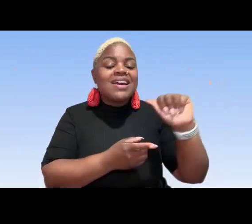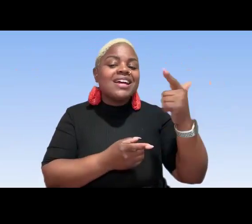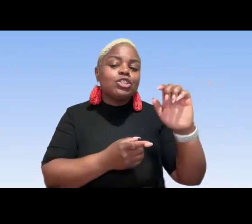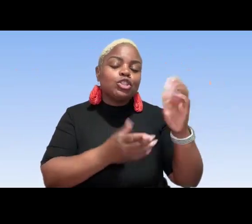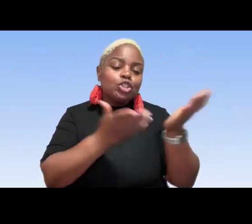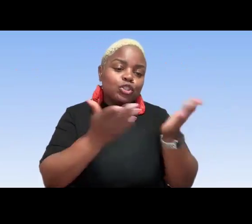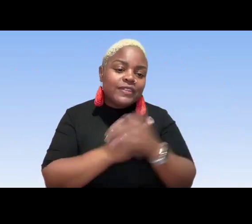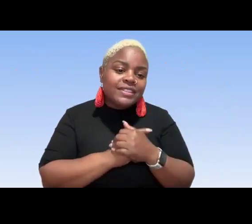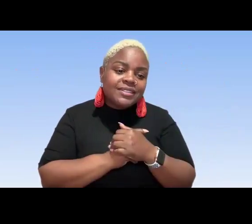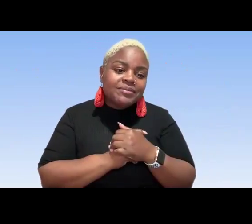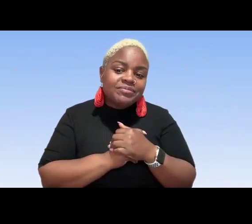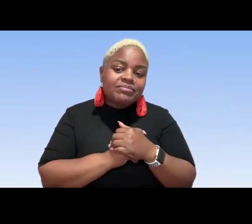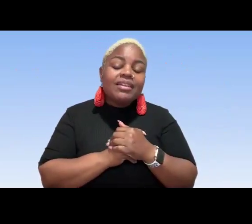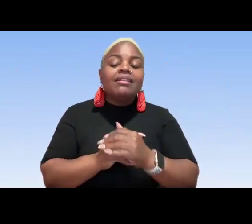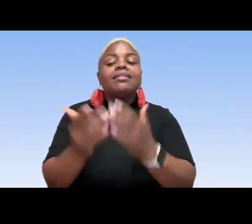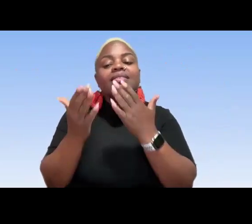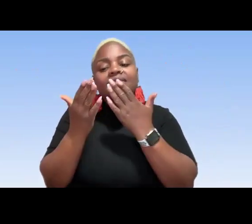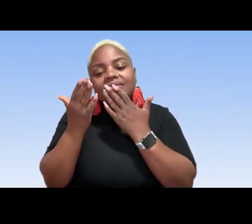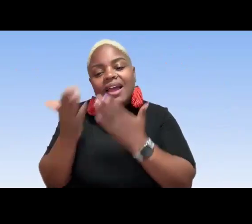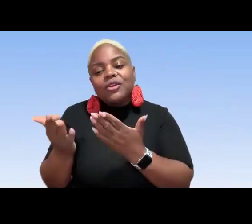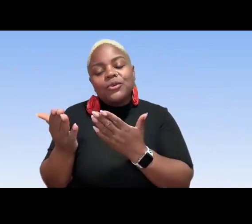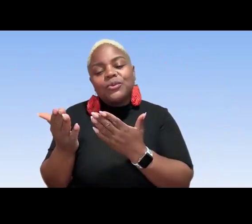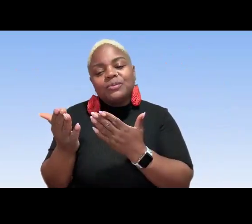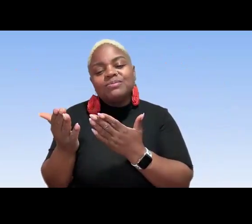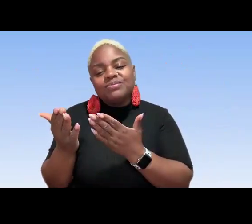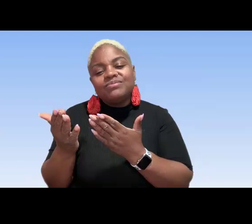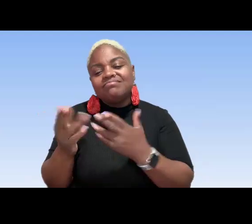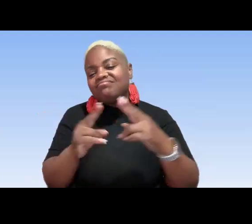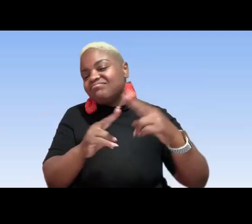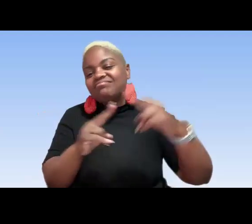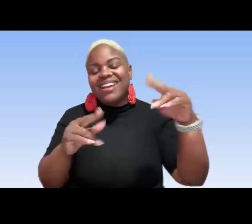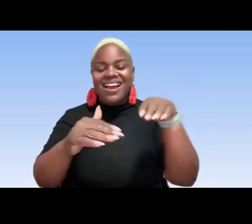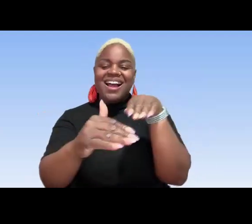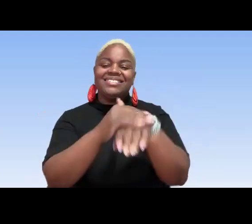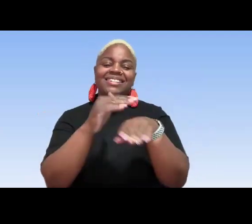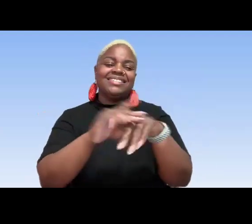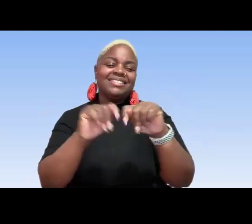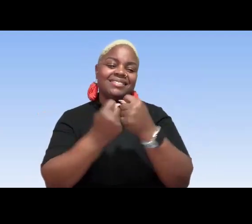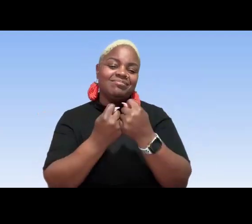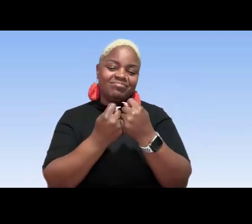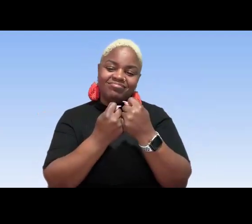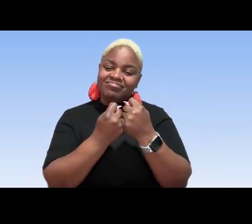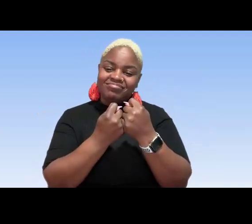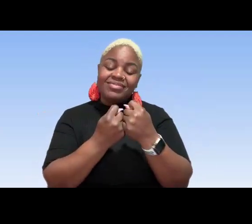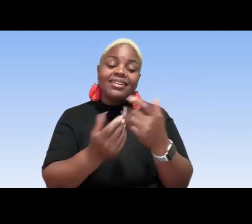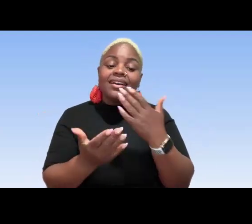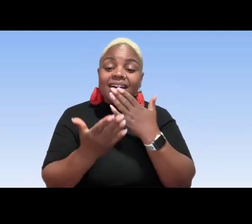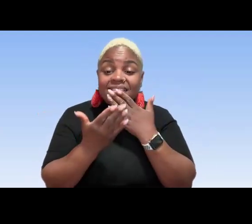Um, thank you also to our phenomenal access team. And, um, thanks for being with us.